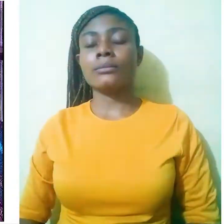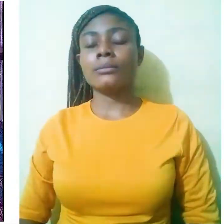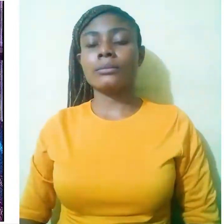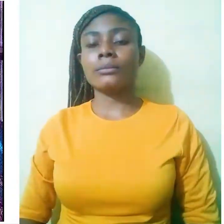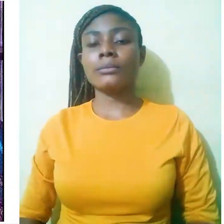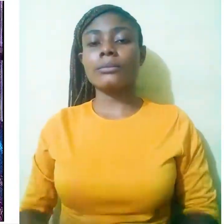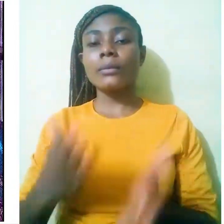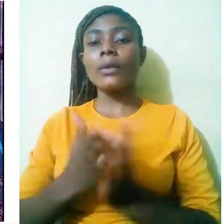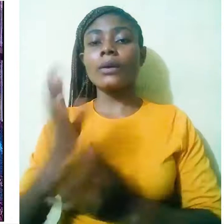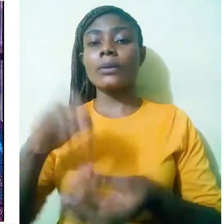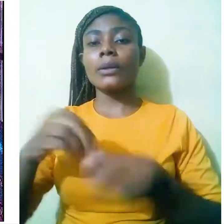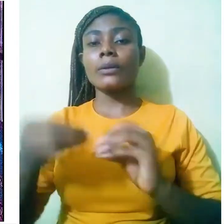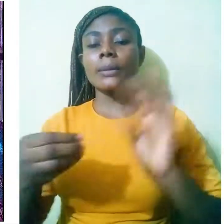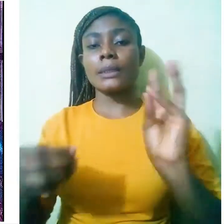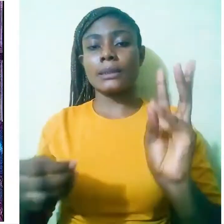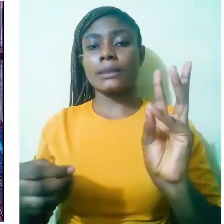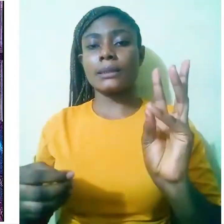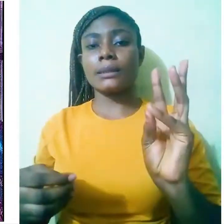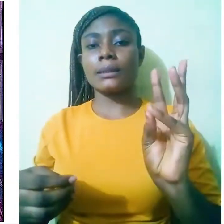6.